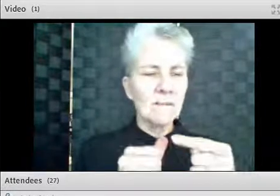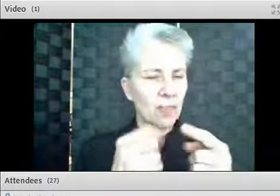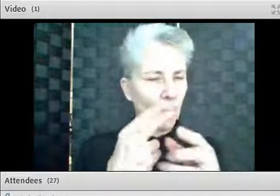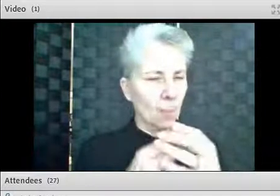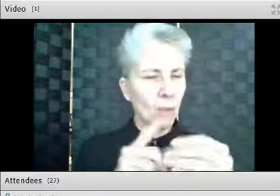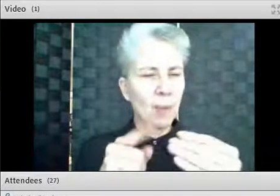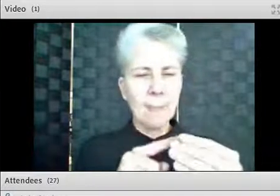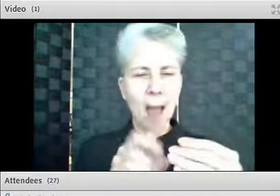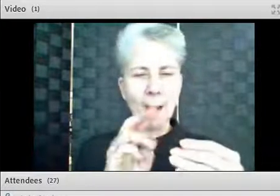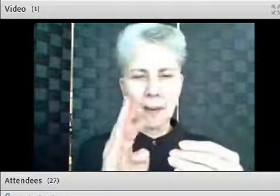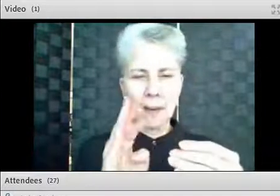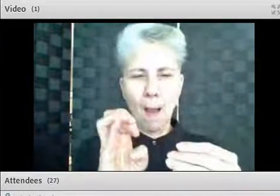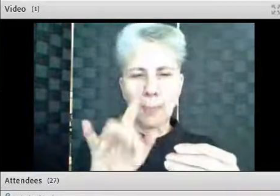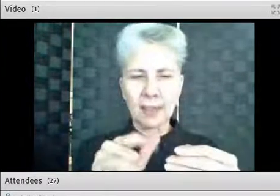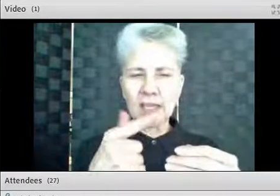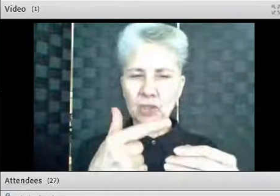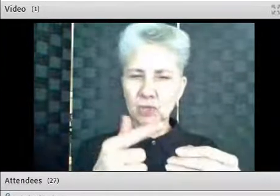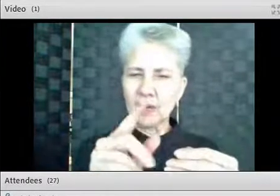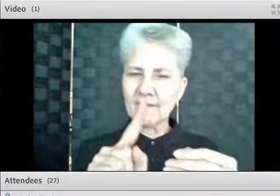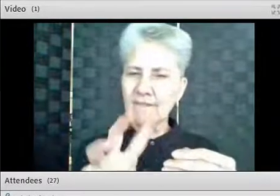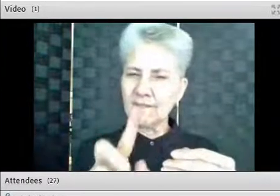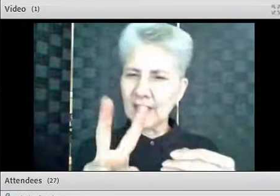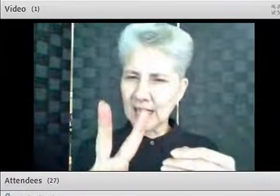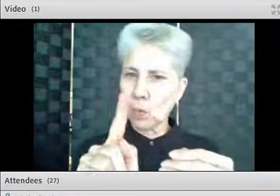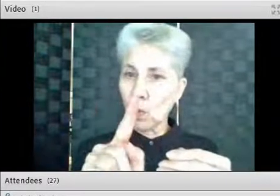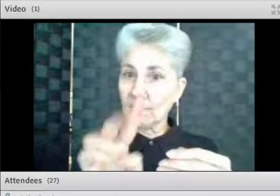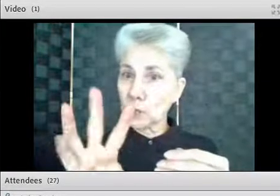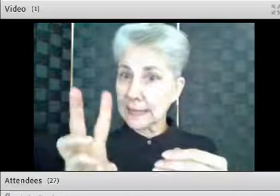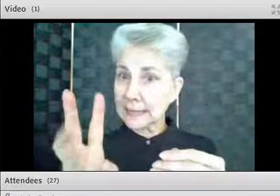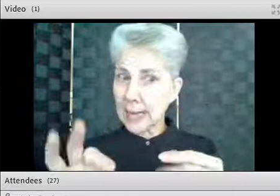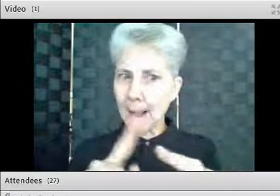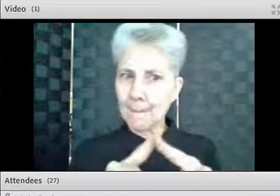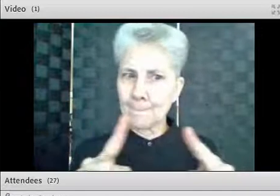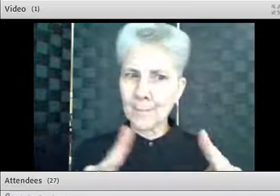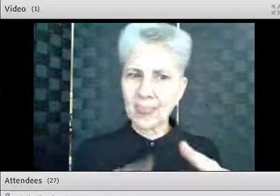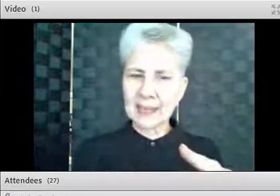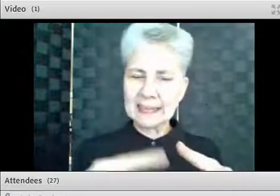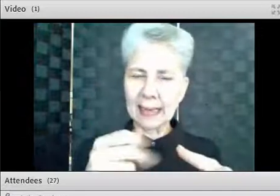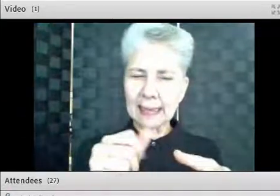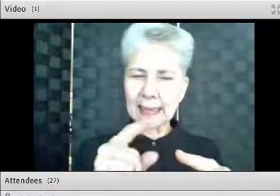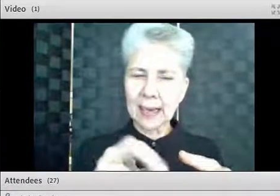the board game Monopoly, so that remains the same, but that second Cutter representing the last name